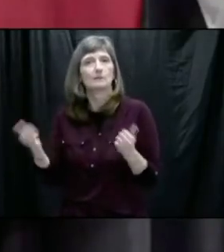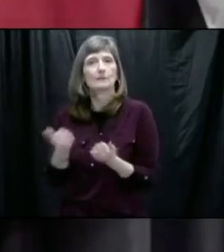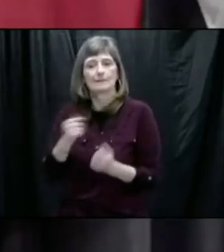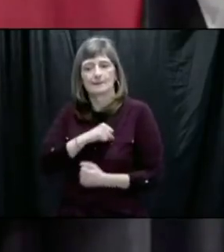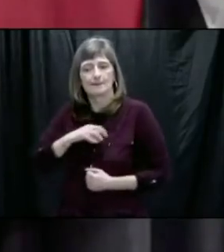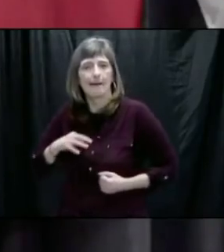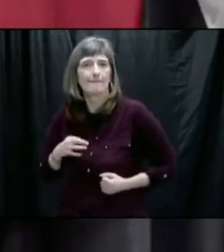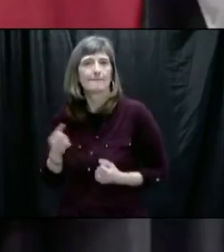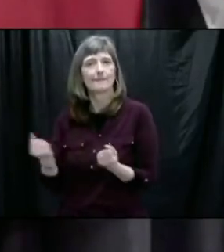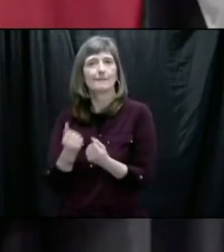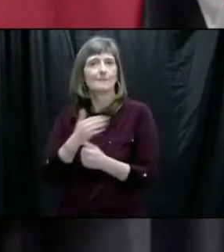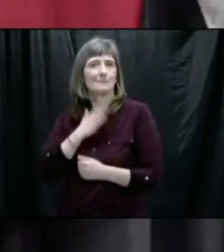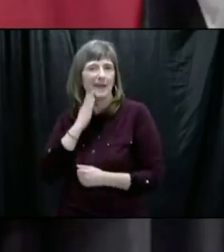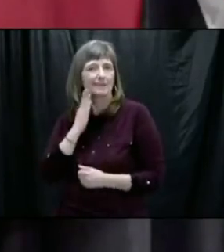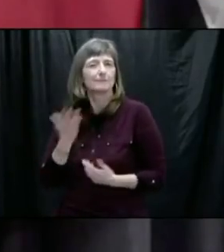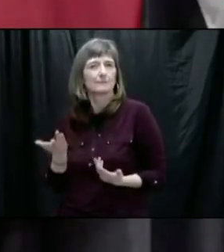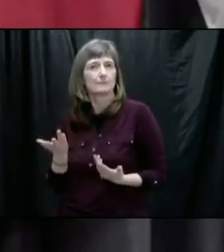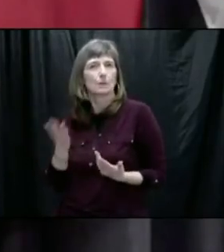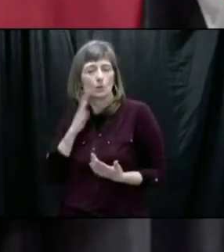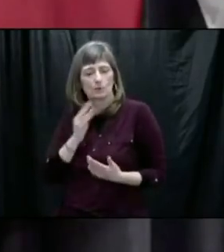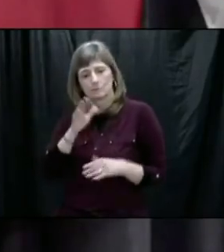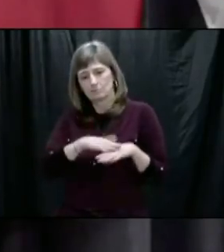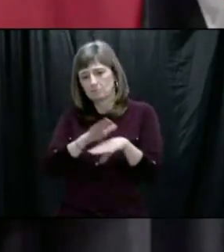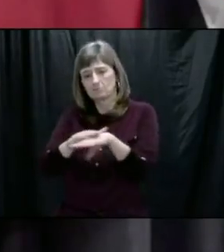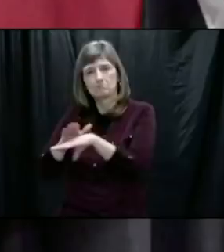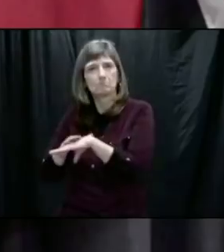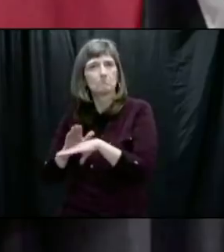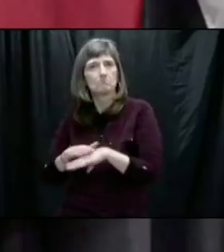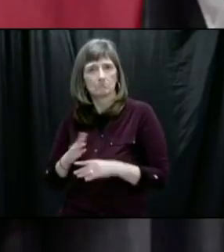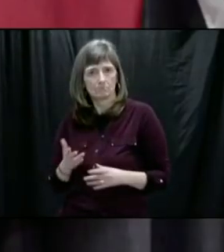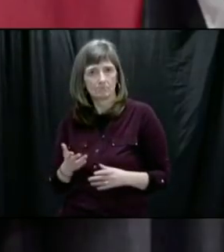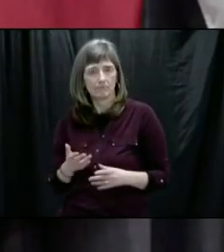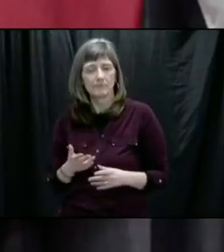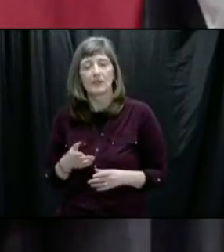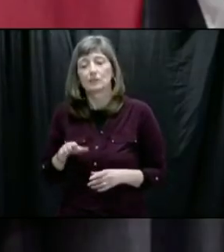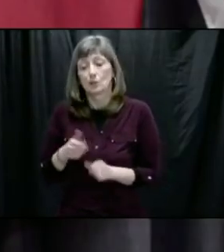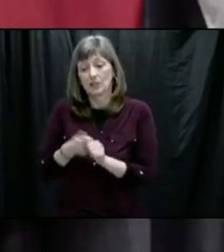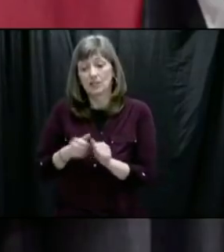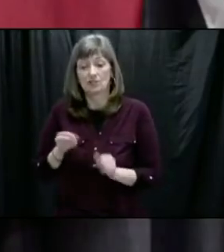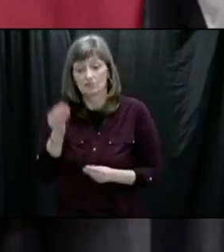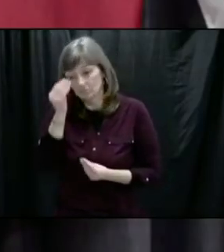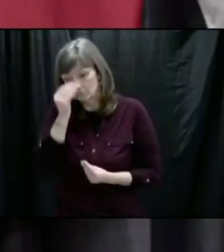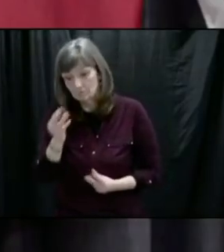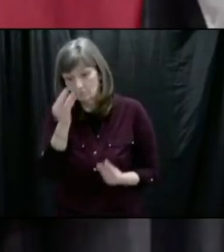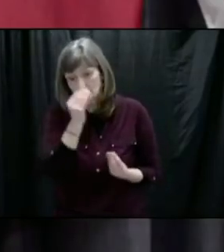SAFEGUARD THE SYSTEM YET ALLOW FOR CHANGE AS WELL. THE INDIVIDUAL HEALTH